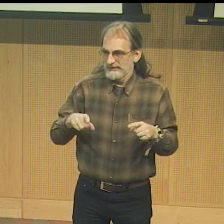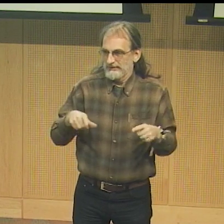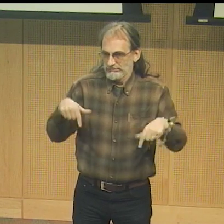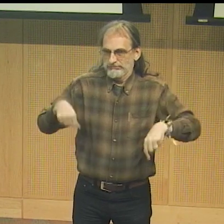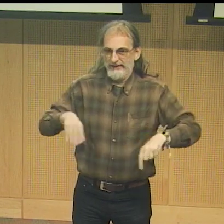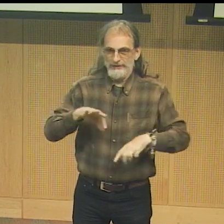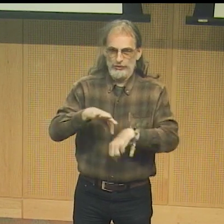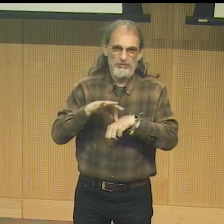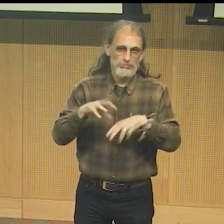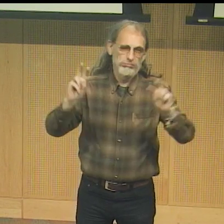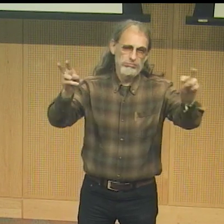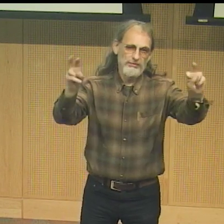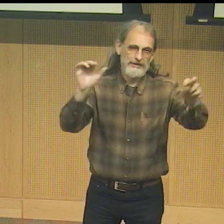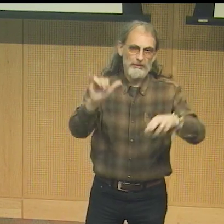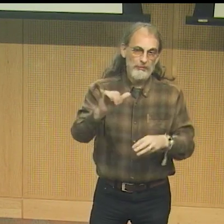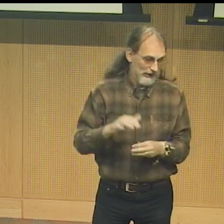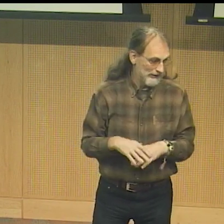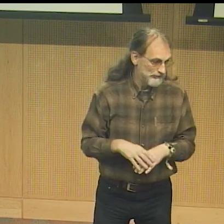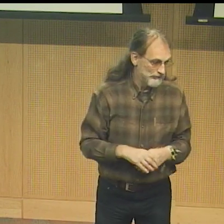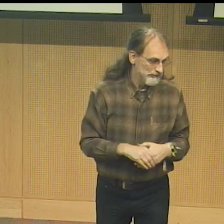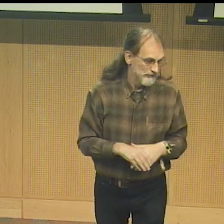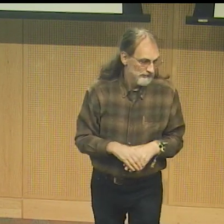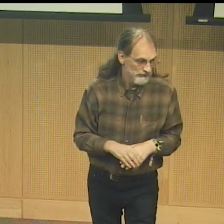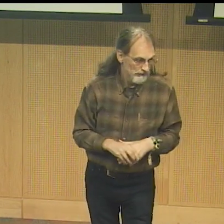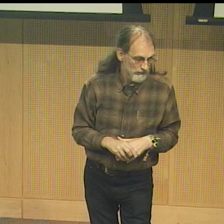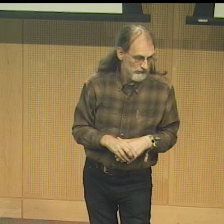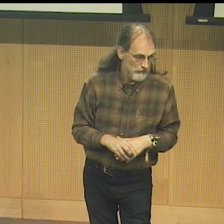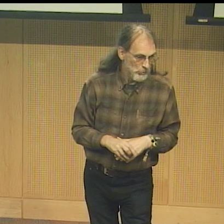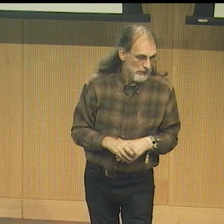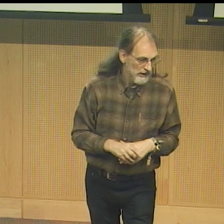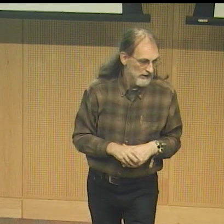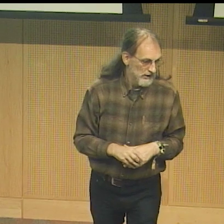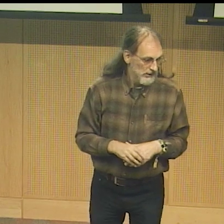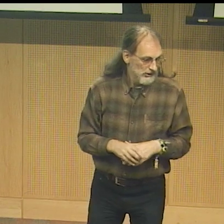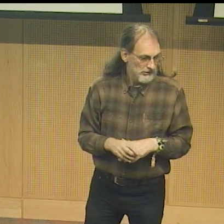larger than us, larger than those of us here on Earth.